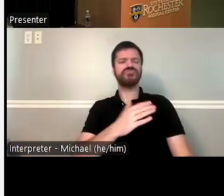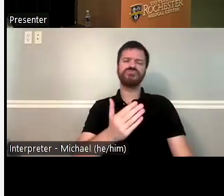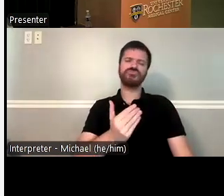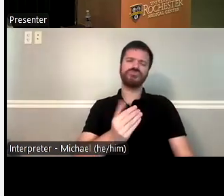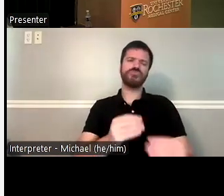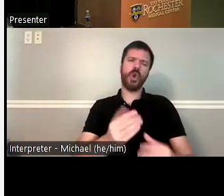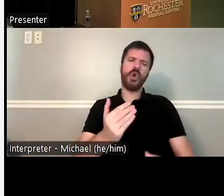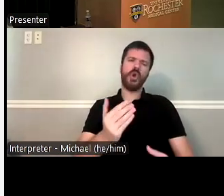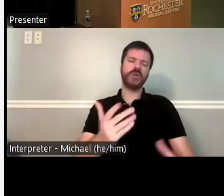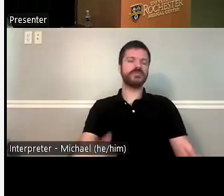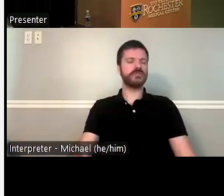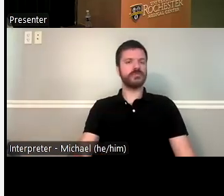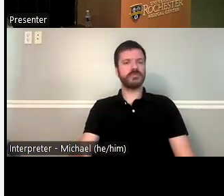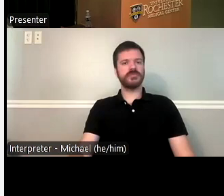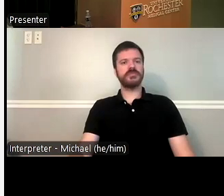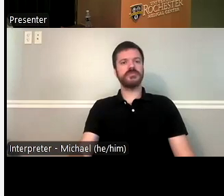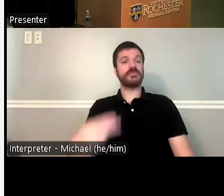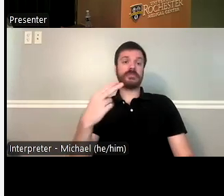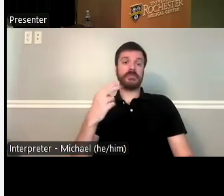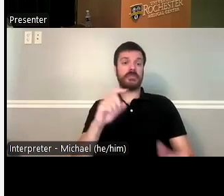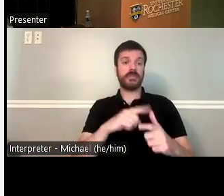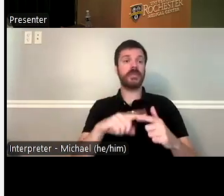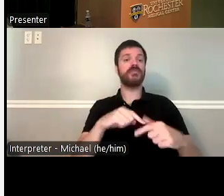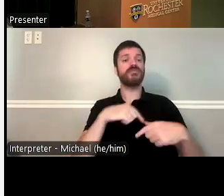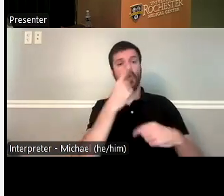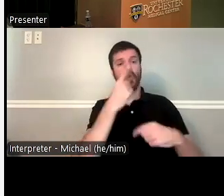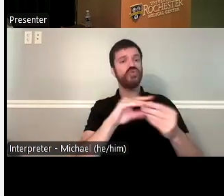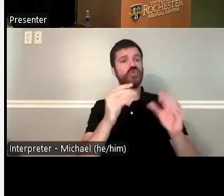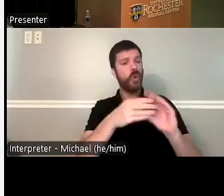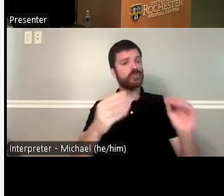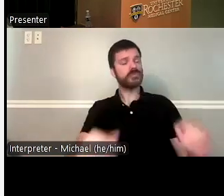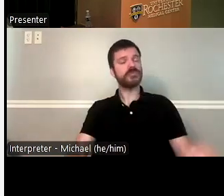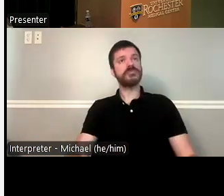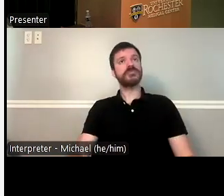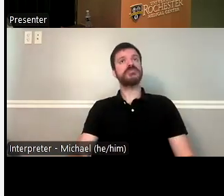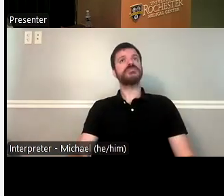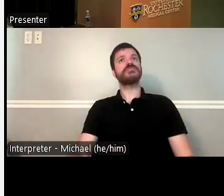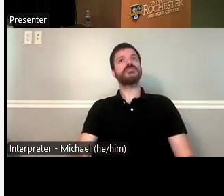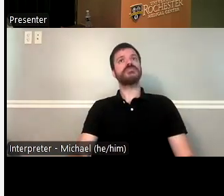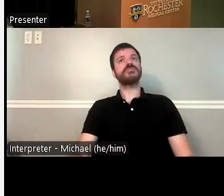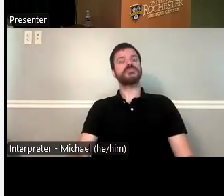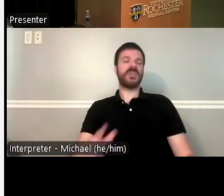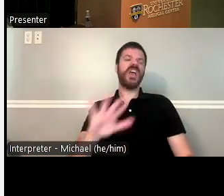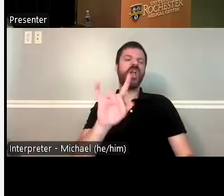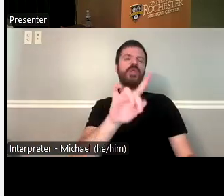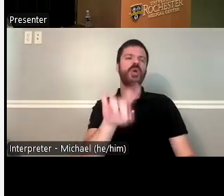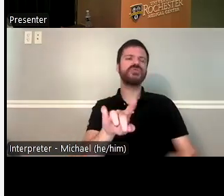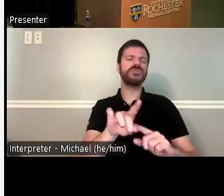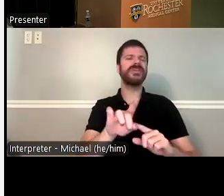he then told up the story and he said uh and and the question was well how did the family handle